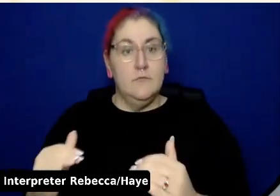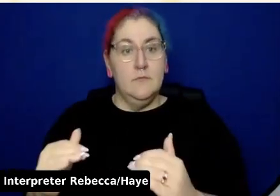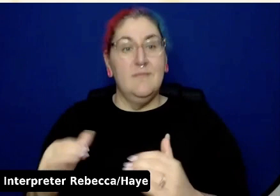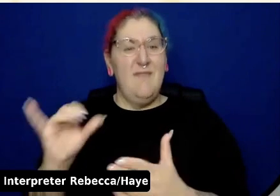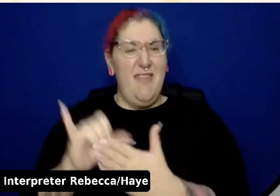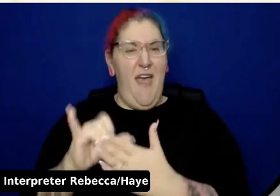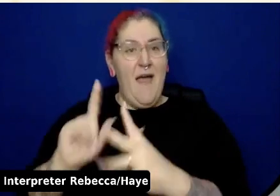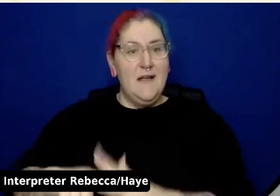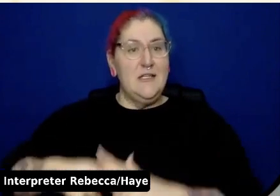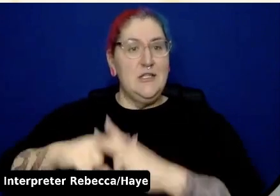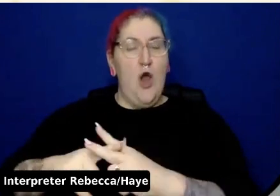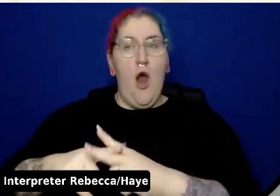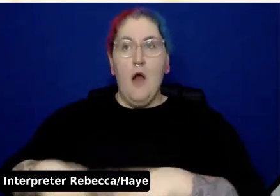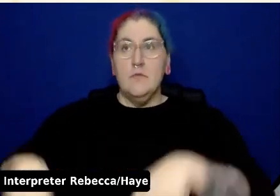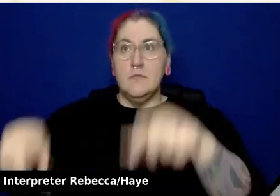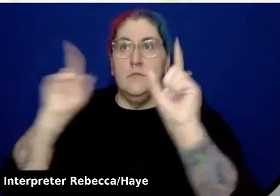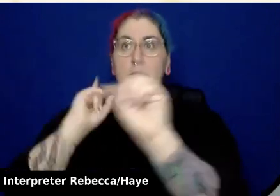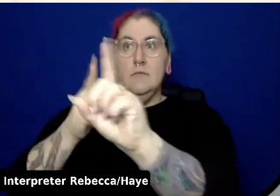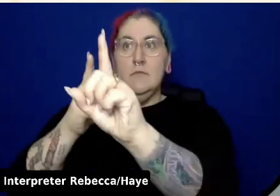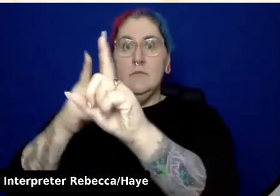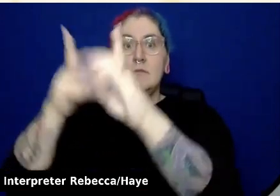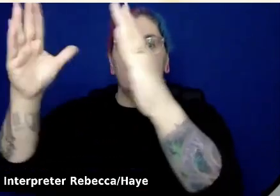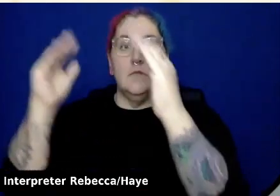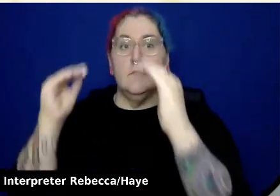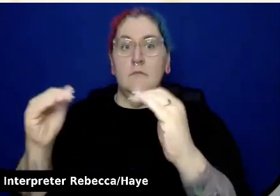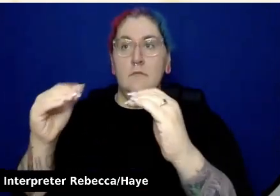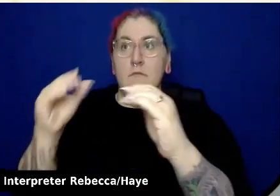But others may not, so make it unreliable solutions.